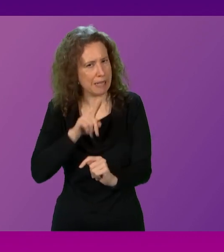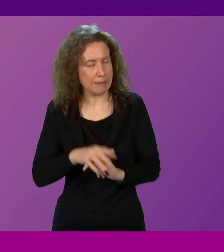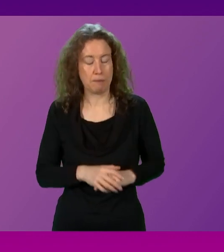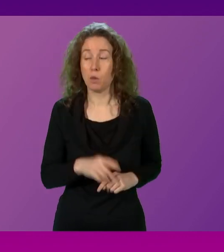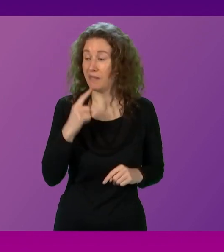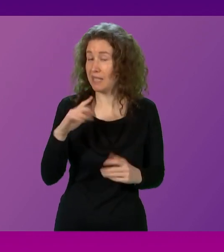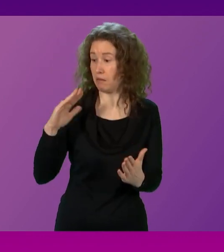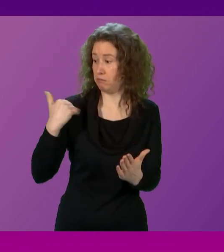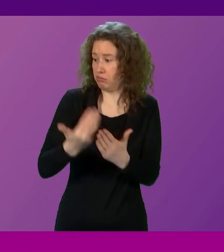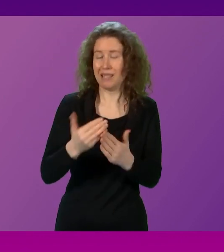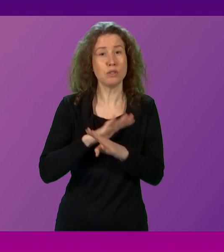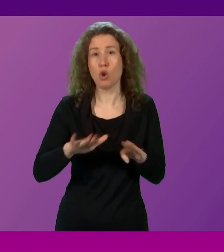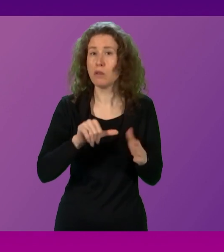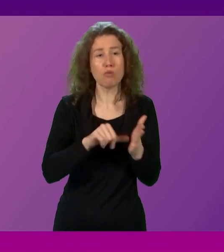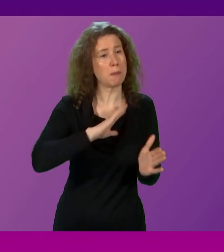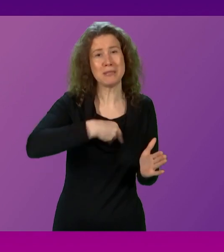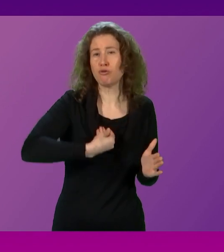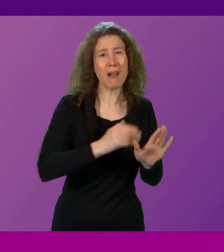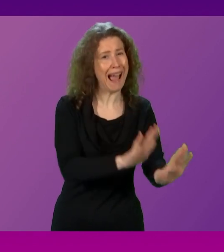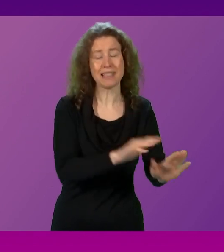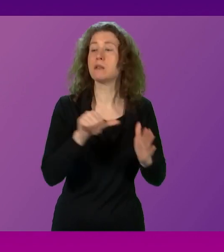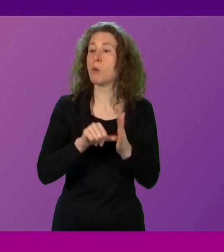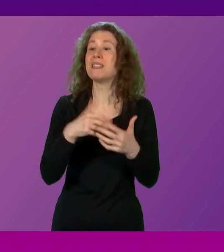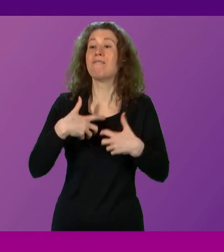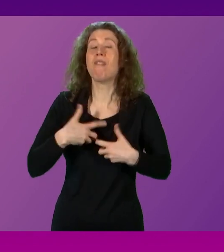said all along, the problem is not trans people; the problem is violent offenders.